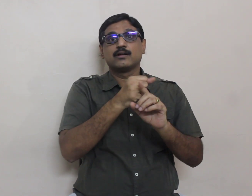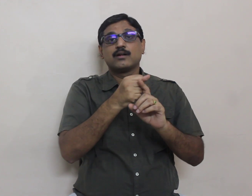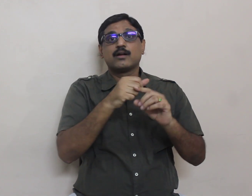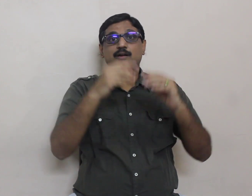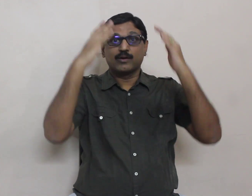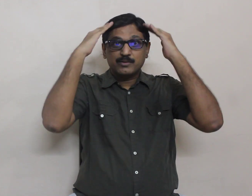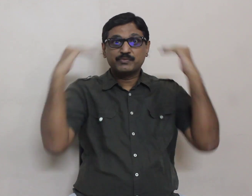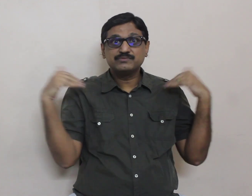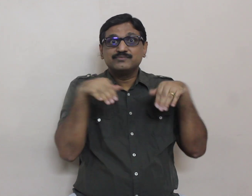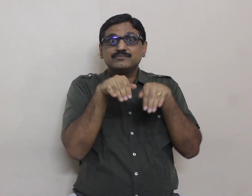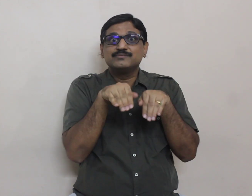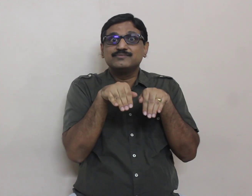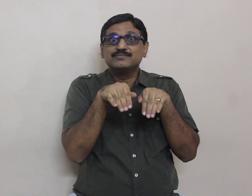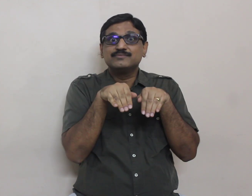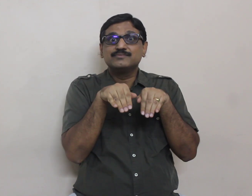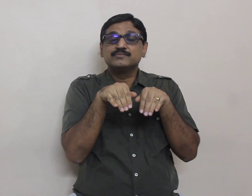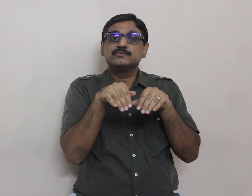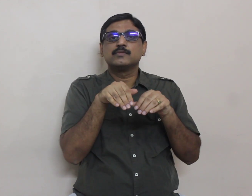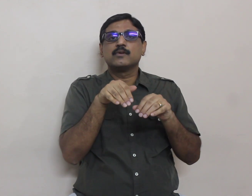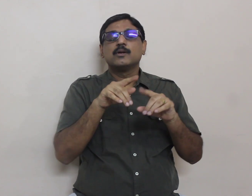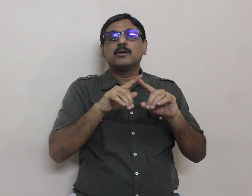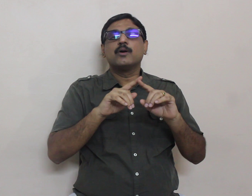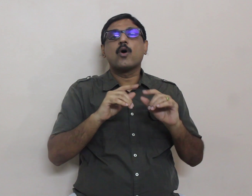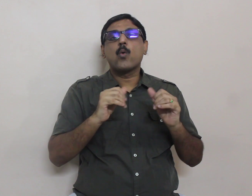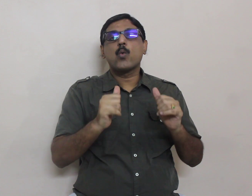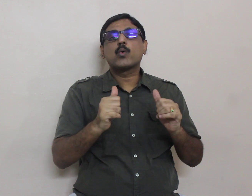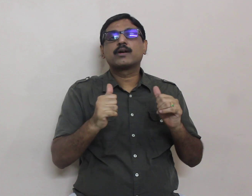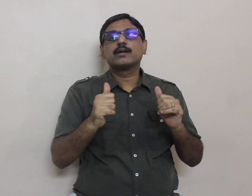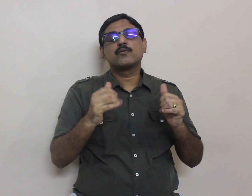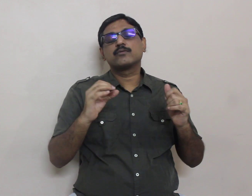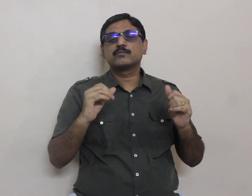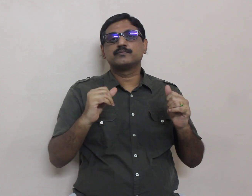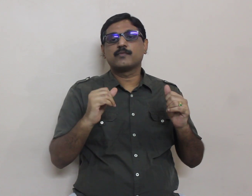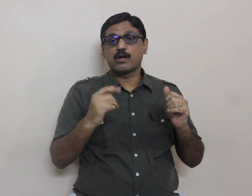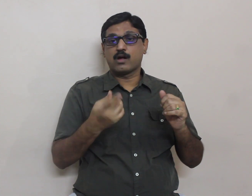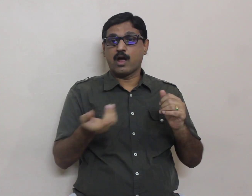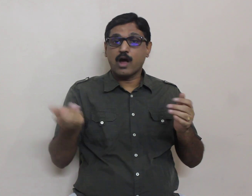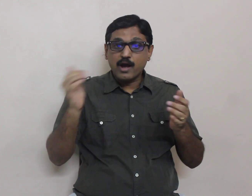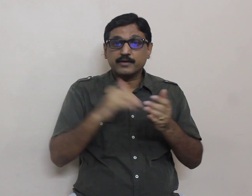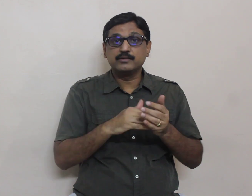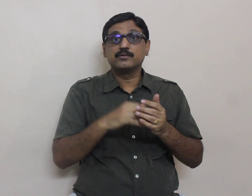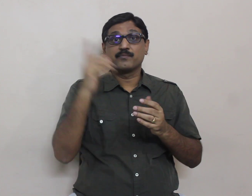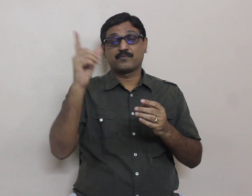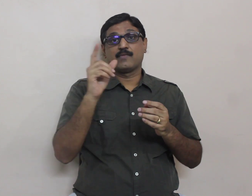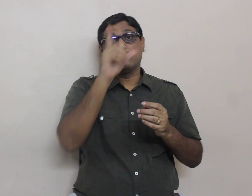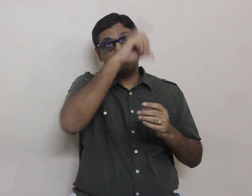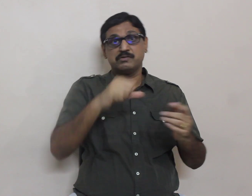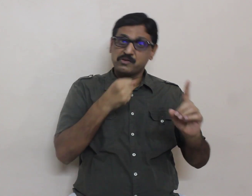Again, he invaded Egypt. and it was moderately successful.